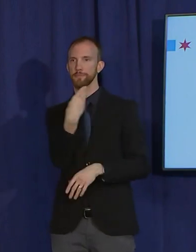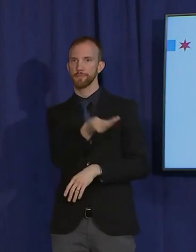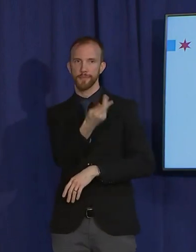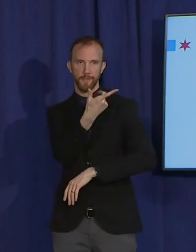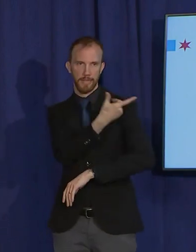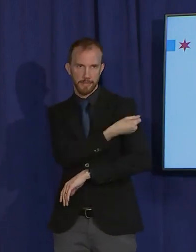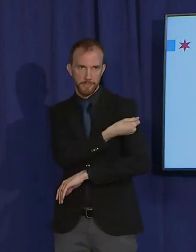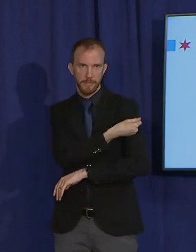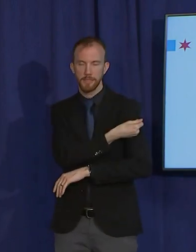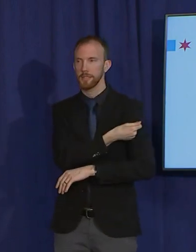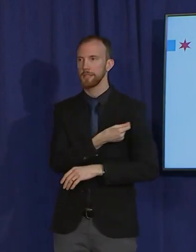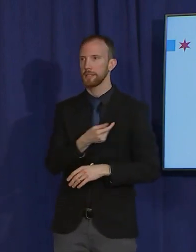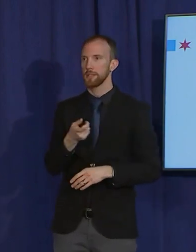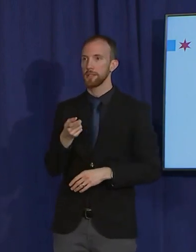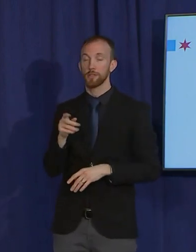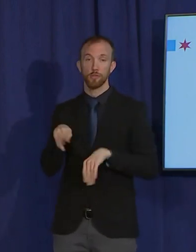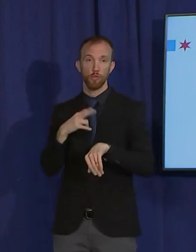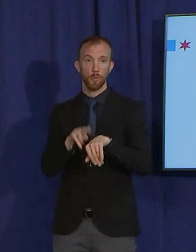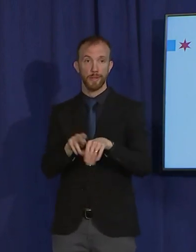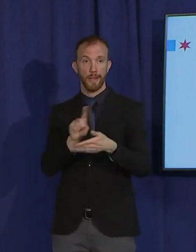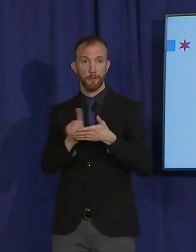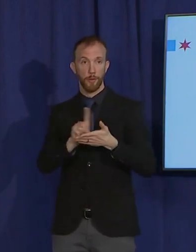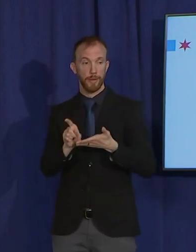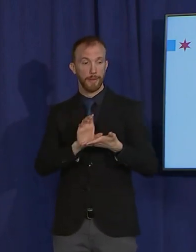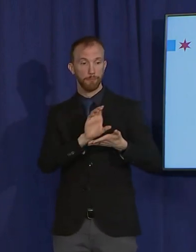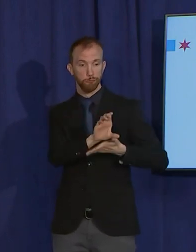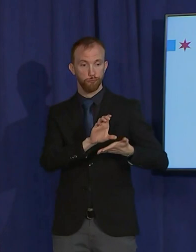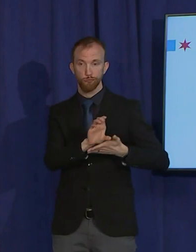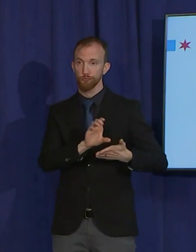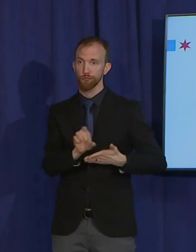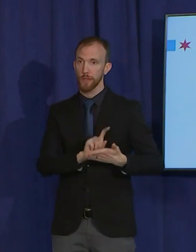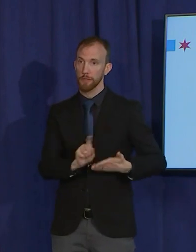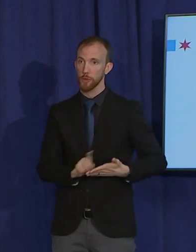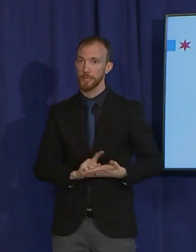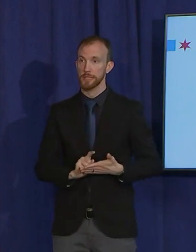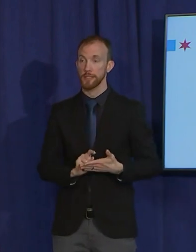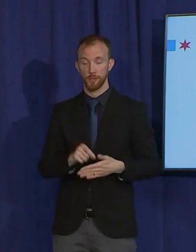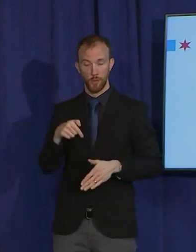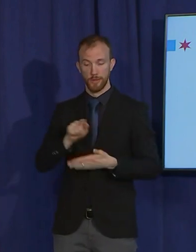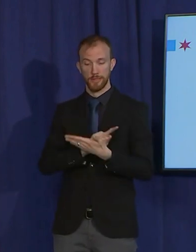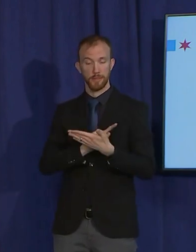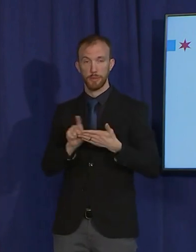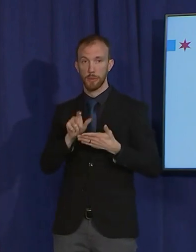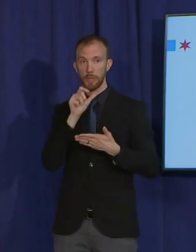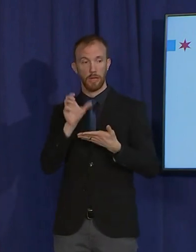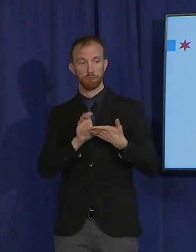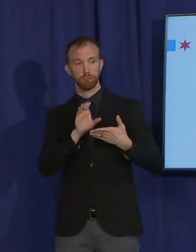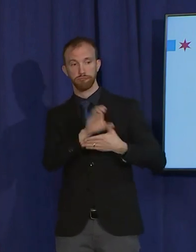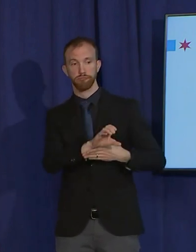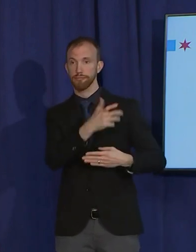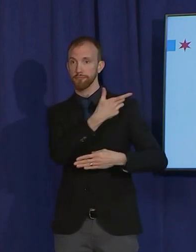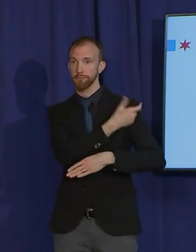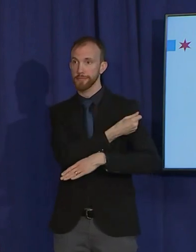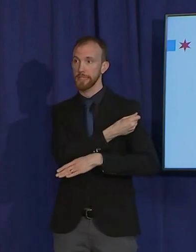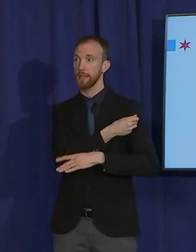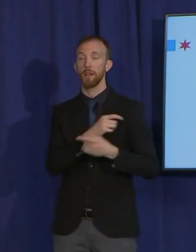ELIGIBLE IN CHICAGO. THE CITY OF CHICAGO SUSPENDED LAREDO SUPPLY. WE STOPPED PROVIDING FIRST DOSES OF VACCINE. WE ALLOCATE VACCINE ON A WEEKLY